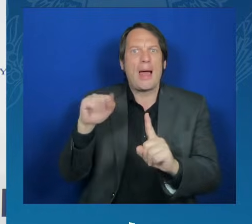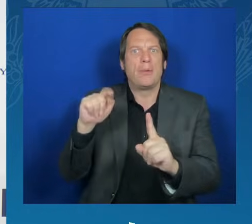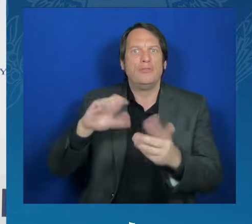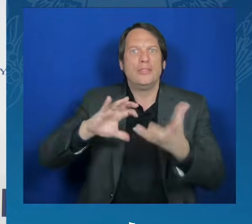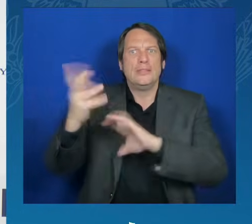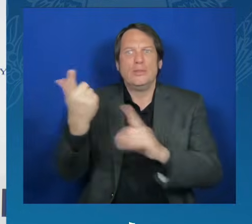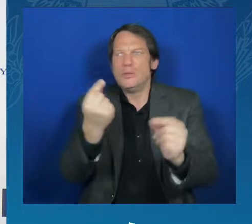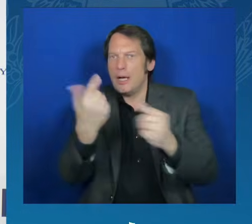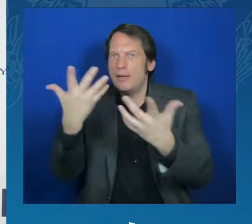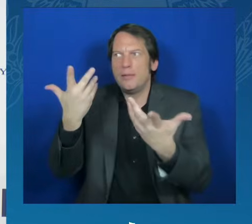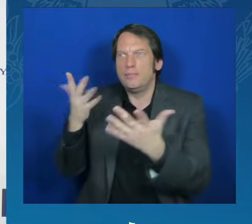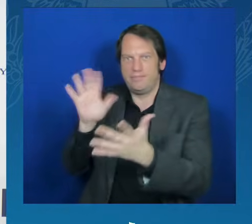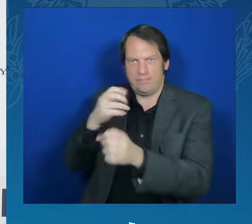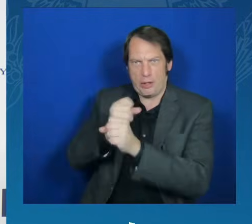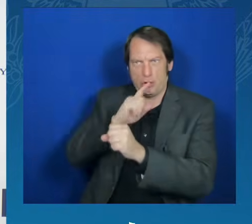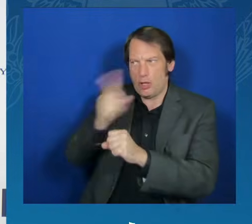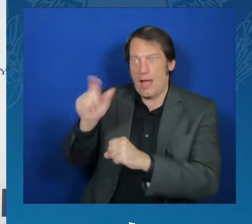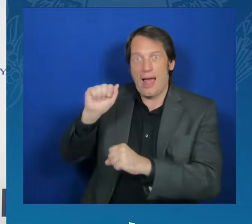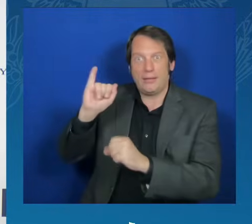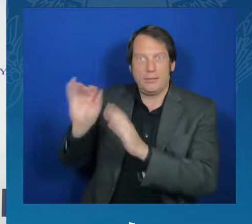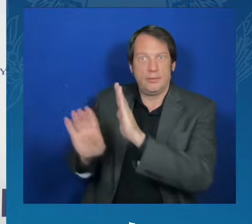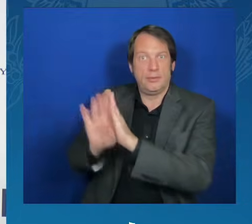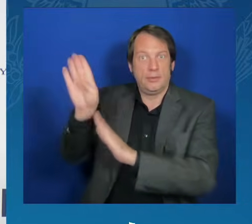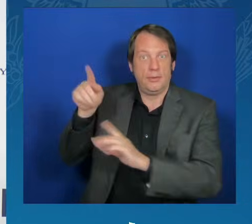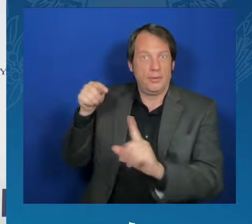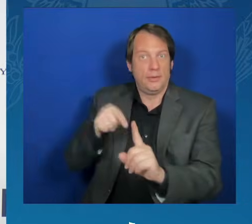and to empower women around the globe.